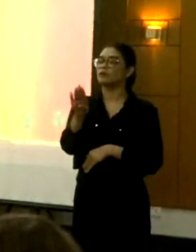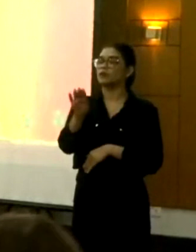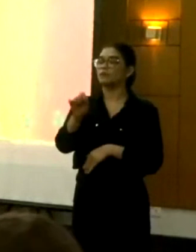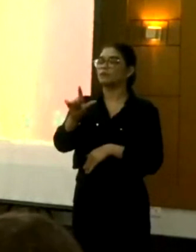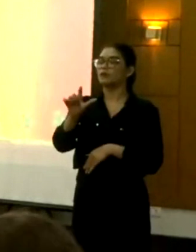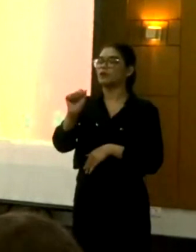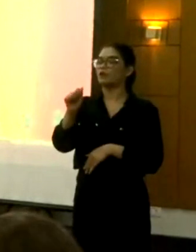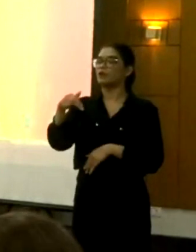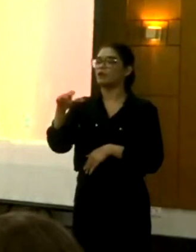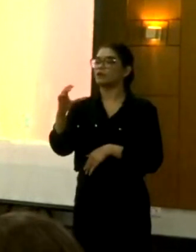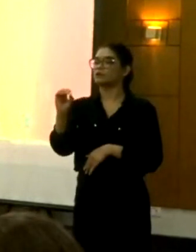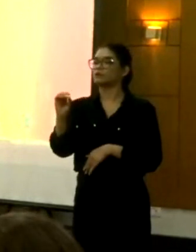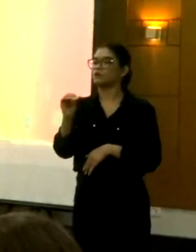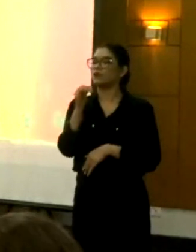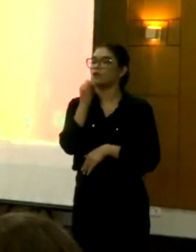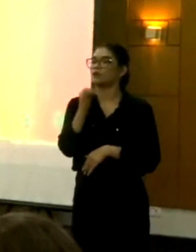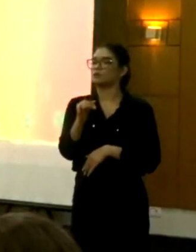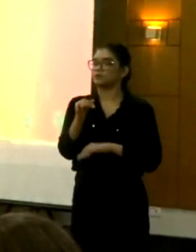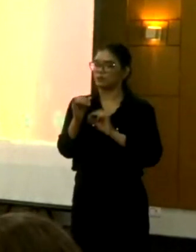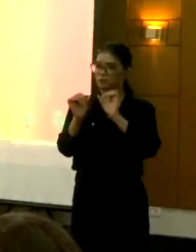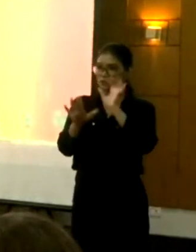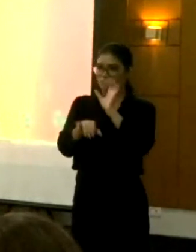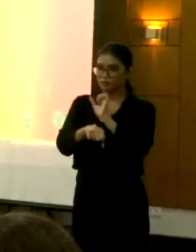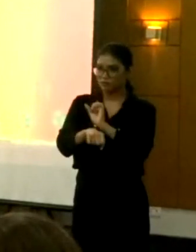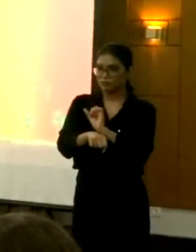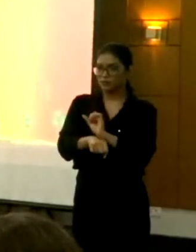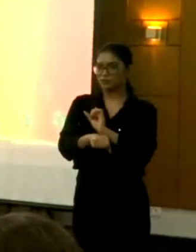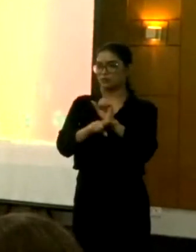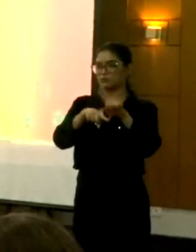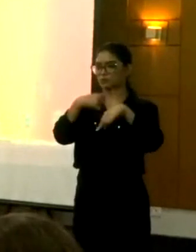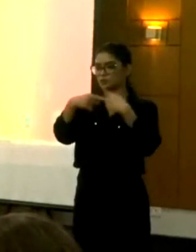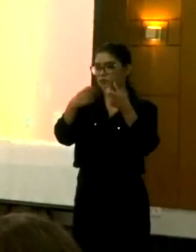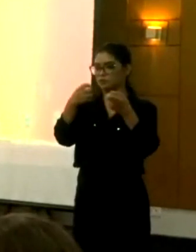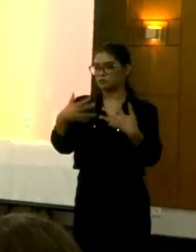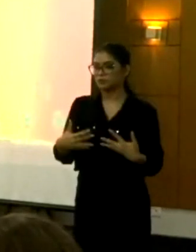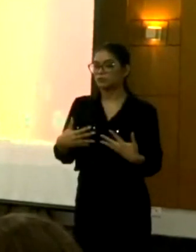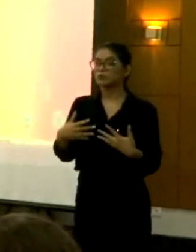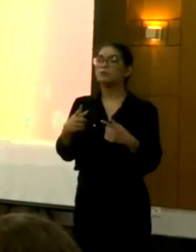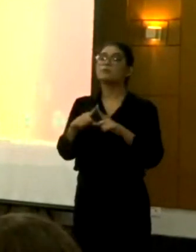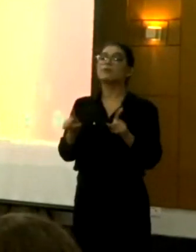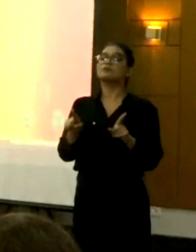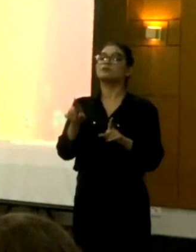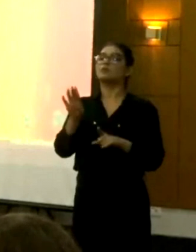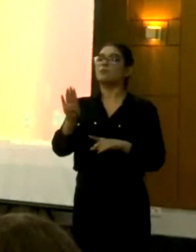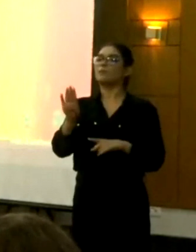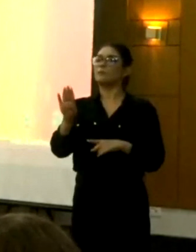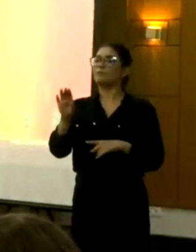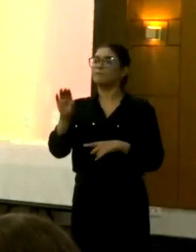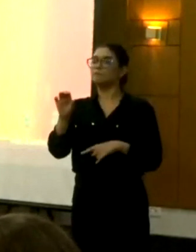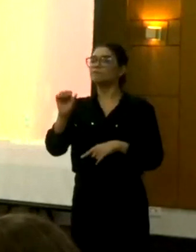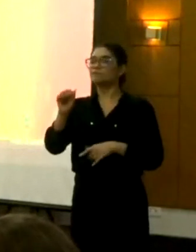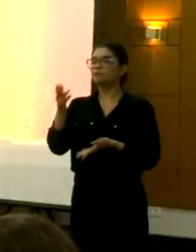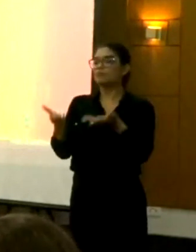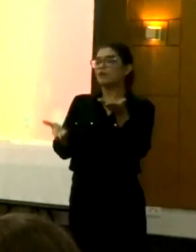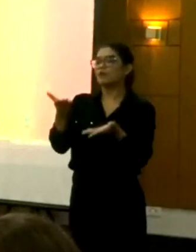I'll talk to her in a moment, but in this energy balance I have two very important energy flows, which is the